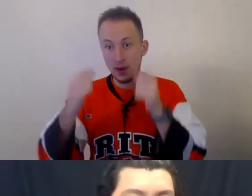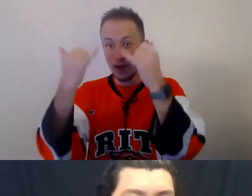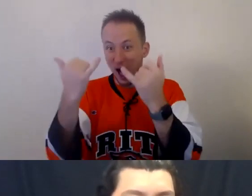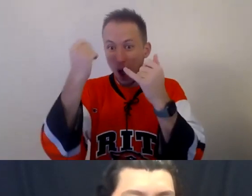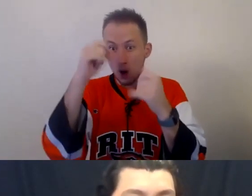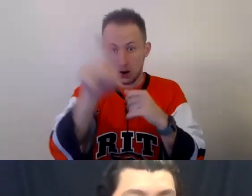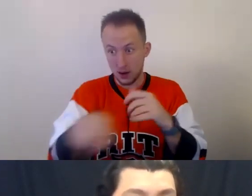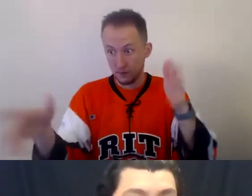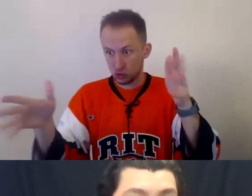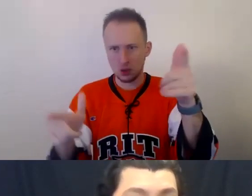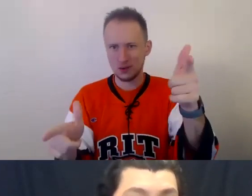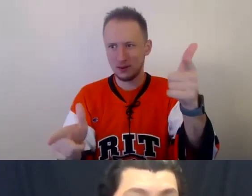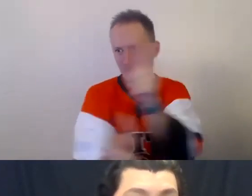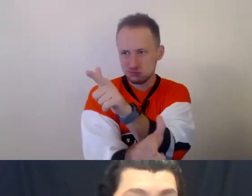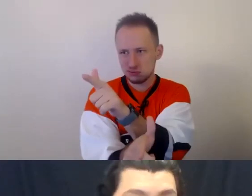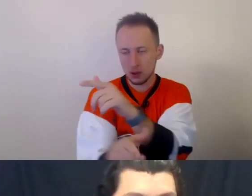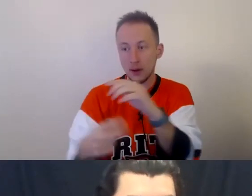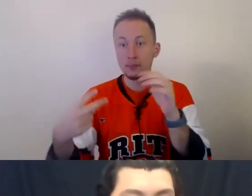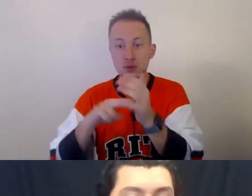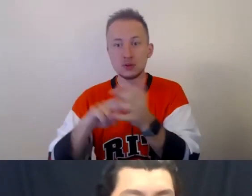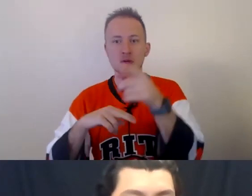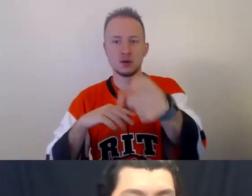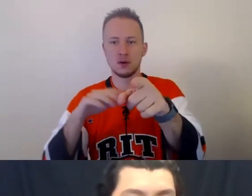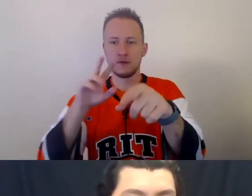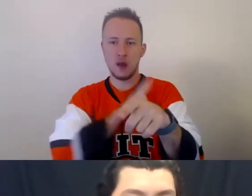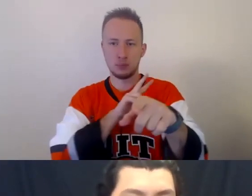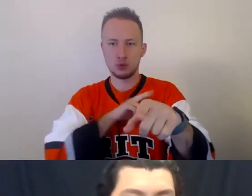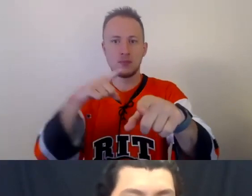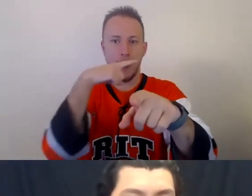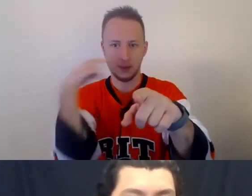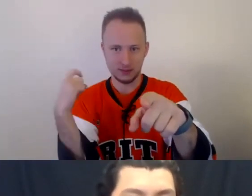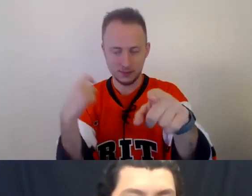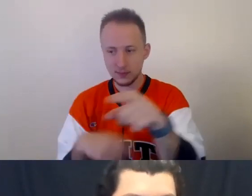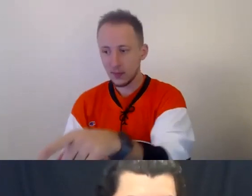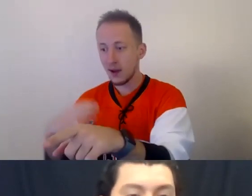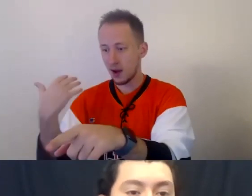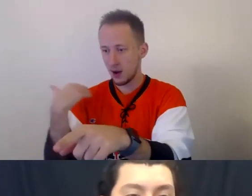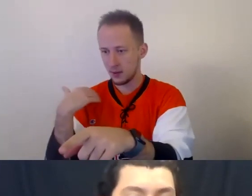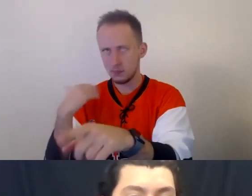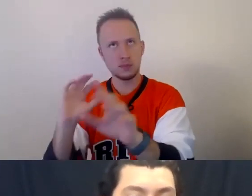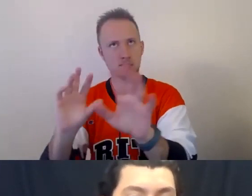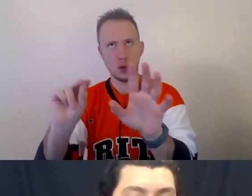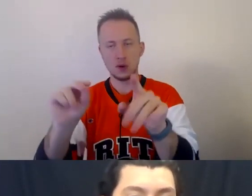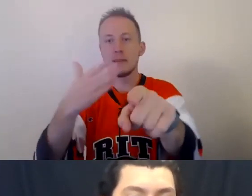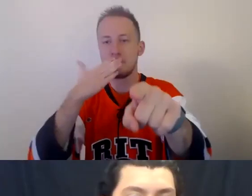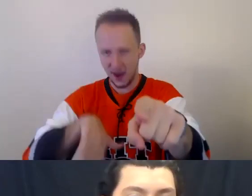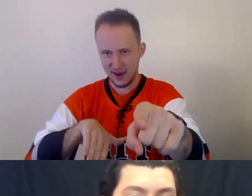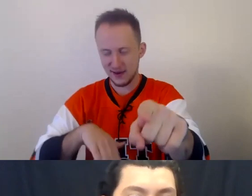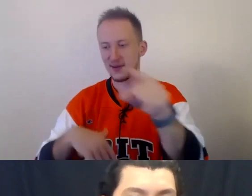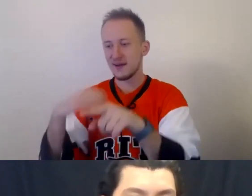Matt: Now, let’s switch. Vladimir, you get the ugly,.. wait, no, bad advice